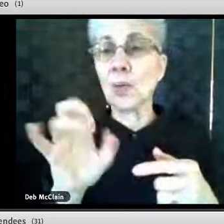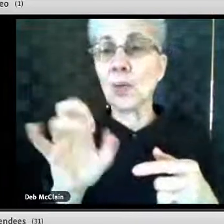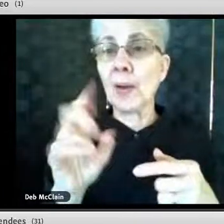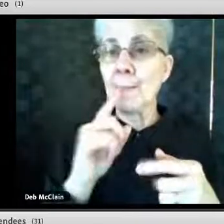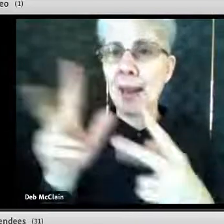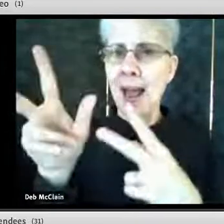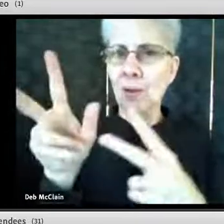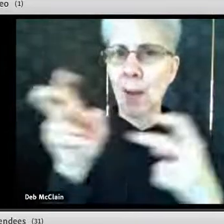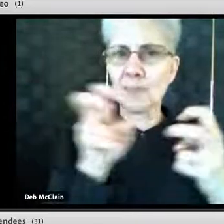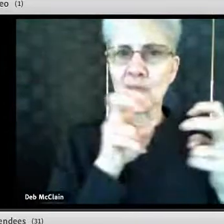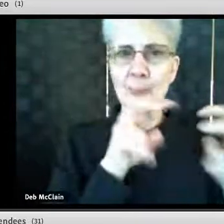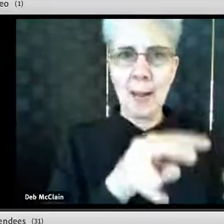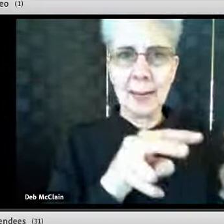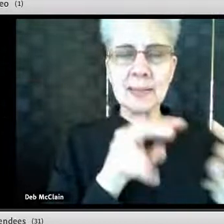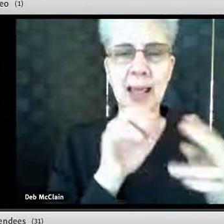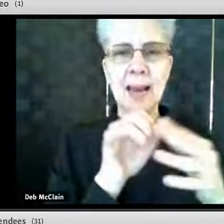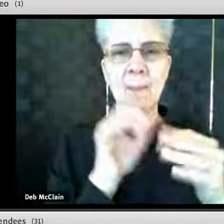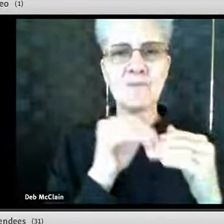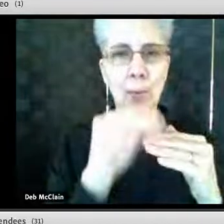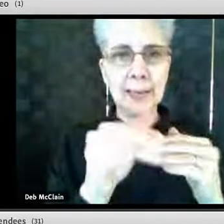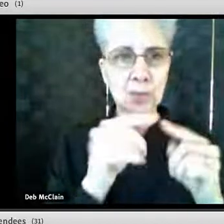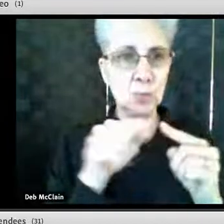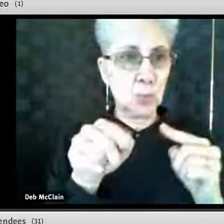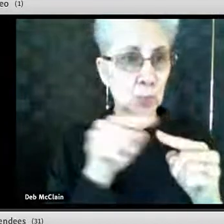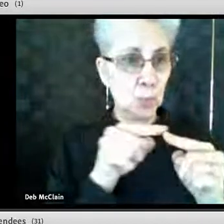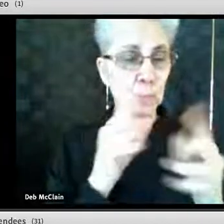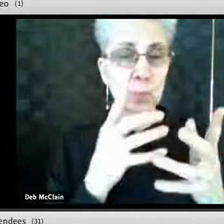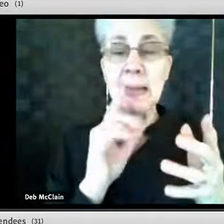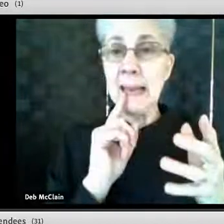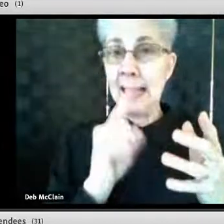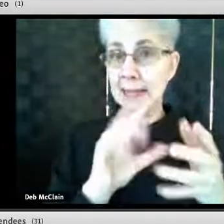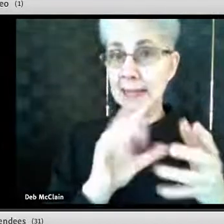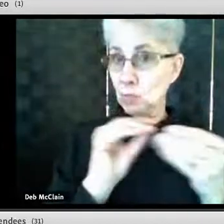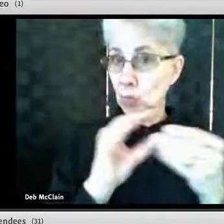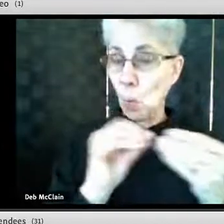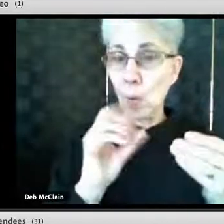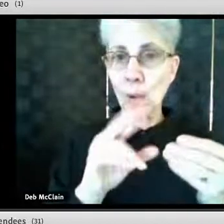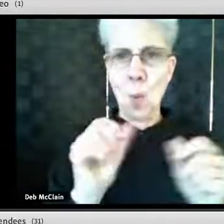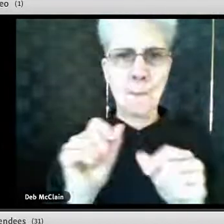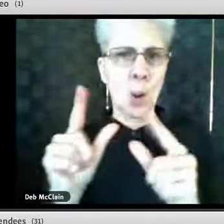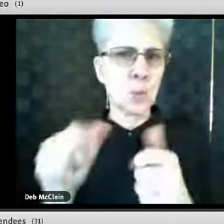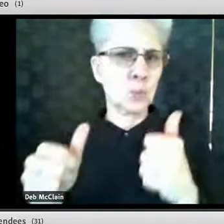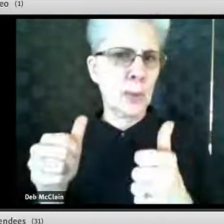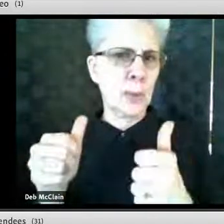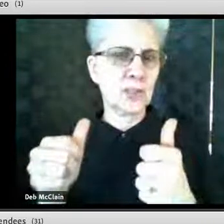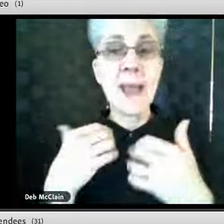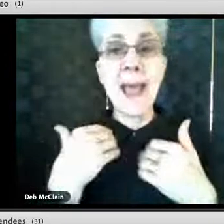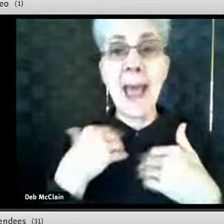Curated content means I grabbed it from somebody else and am forwarding it. Is it a story or a post?